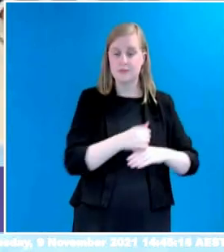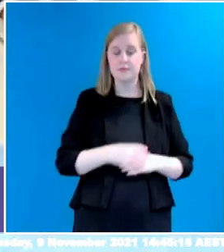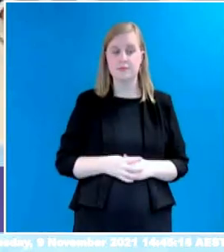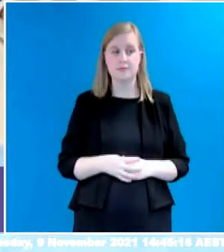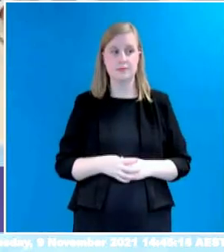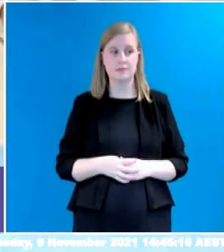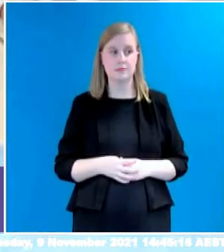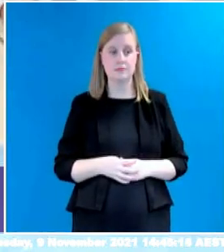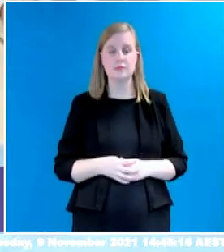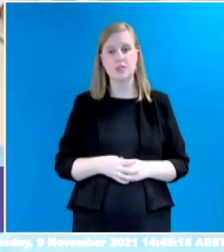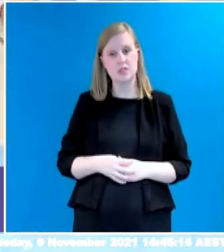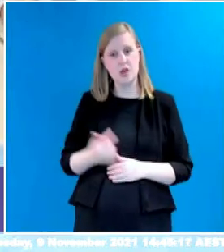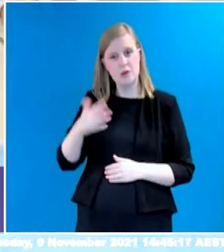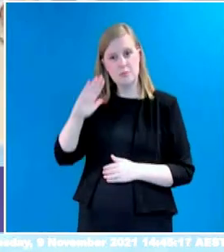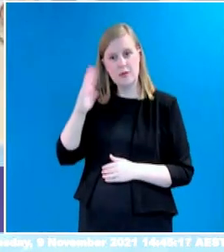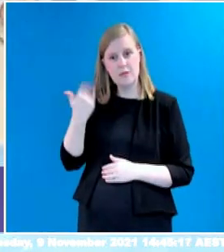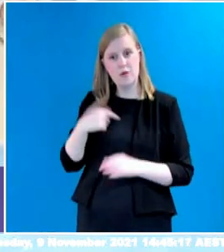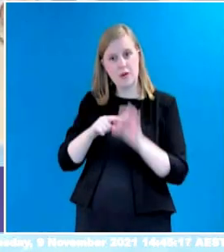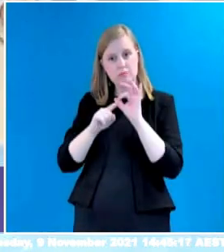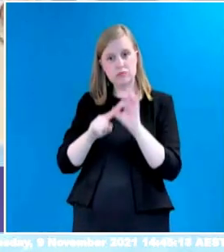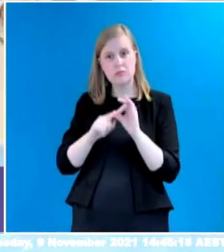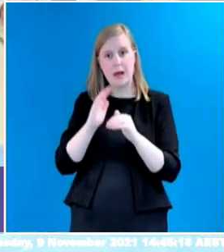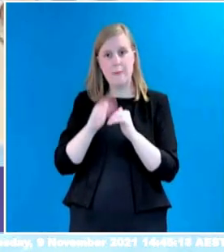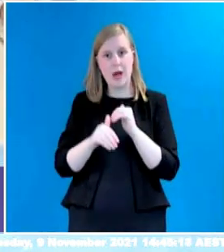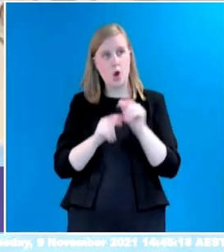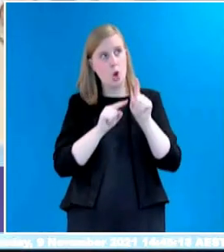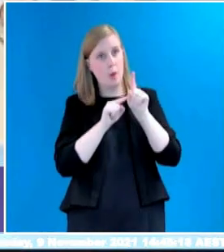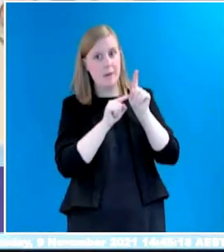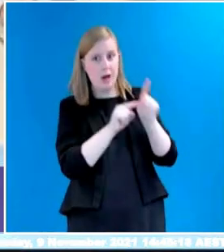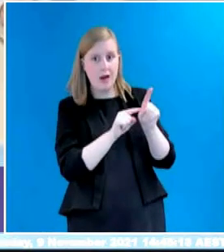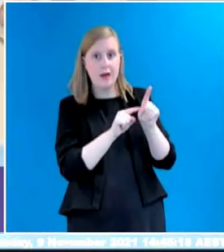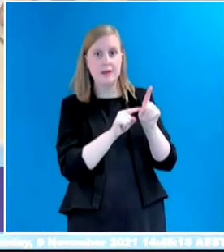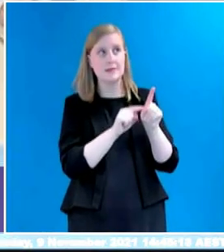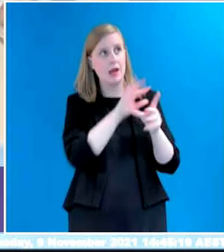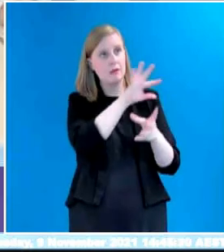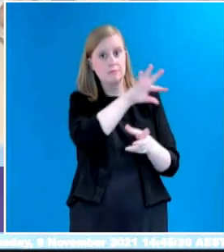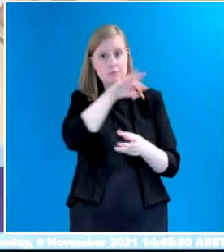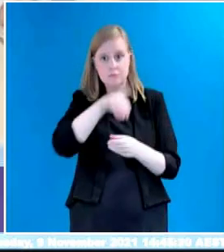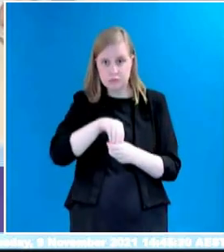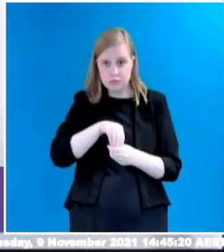about compliance and incorporation and implementation?